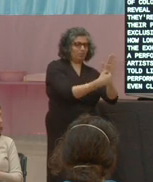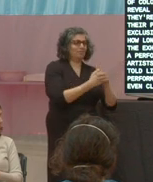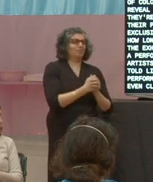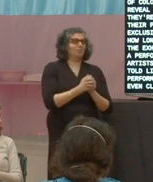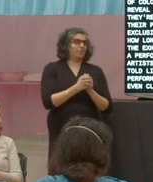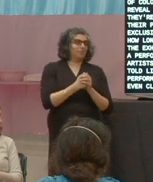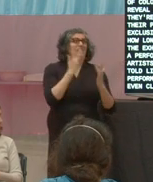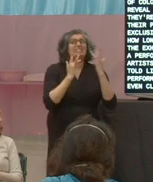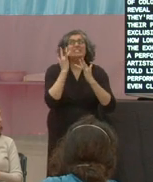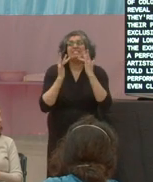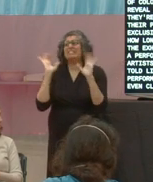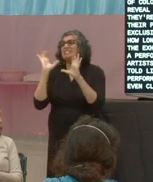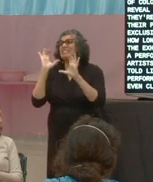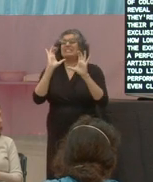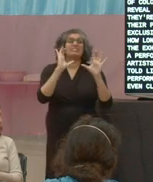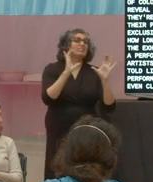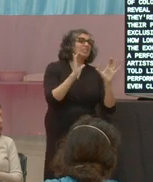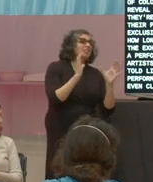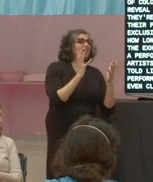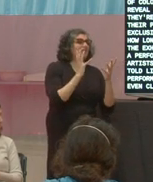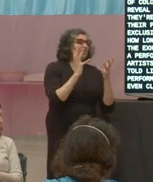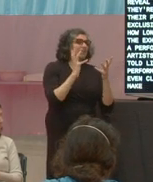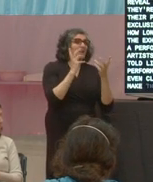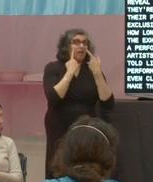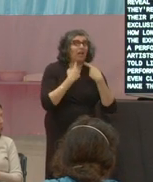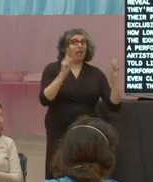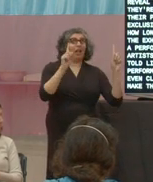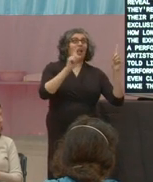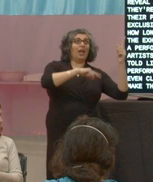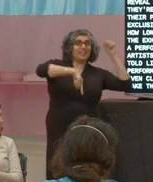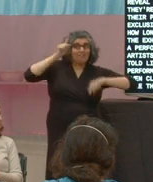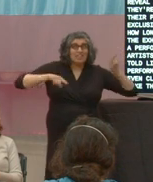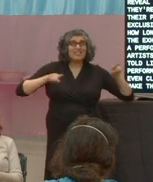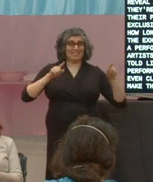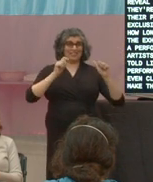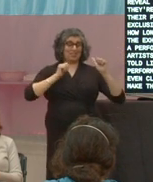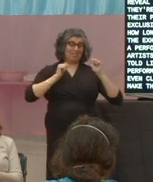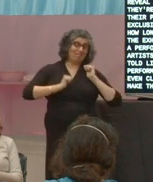desperately make the show more diverse, or adding some